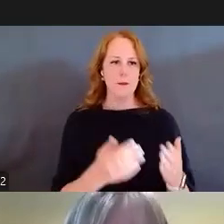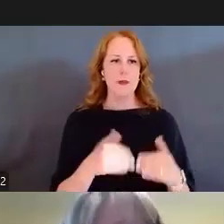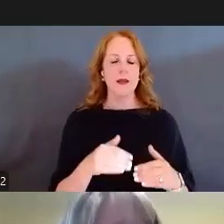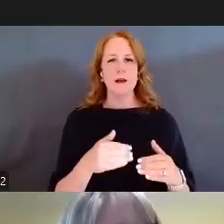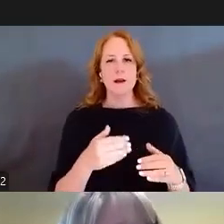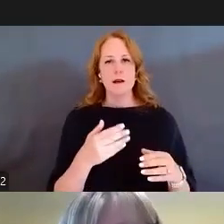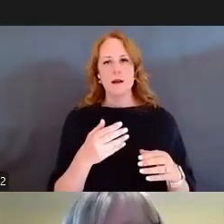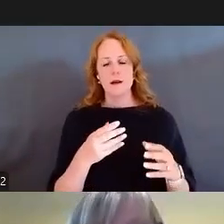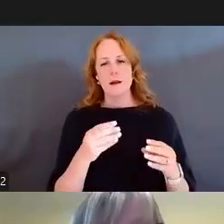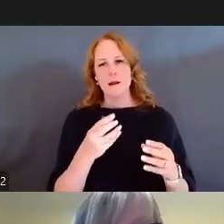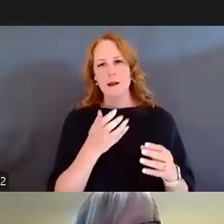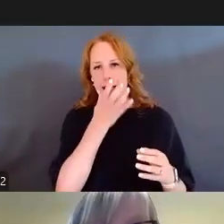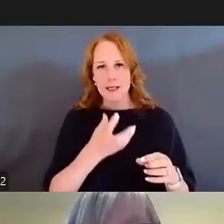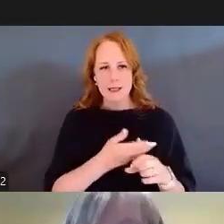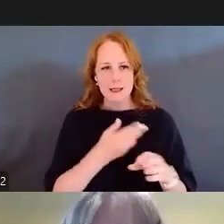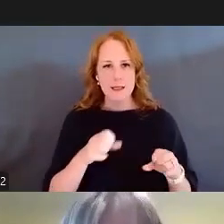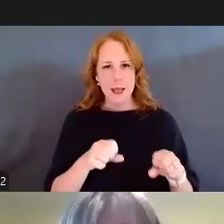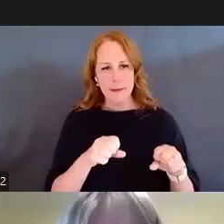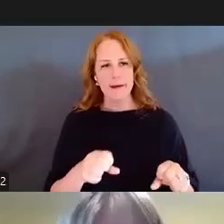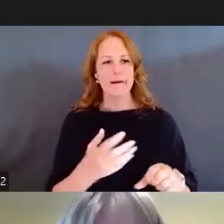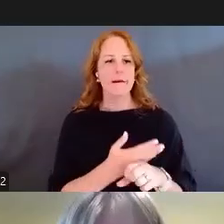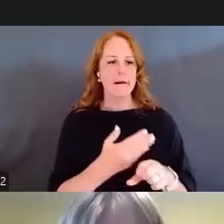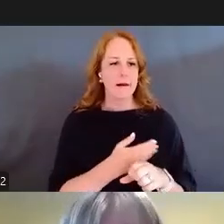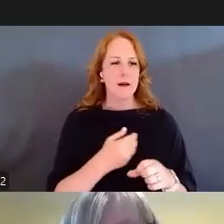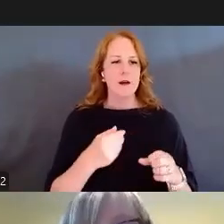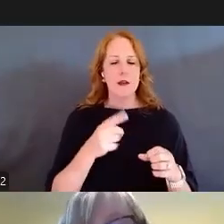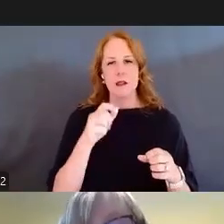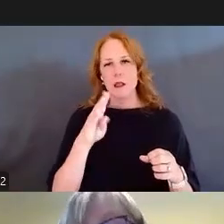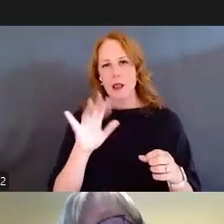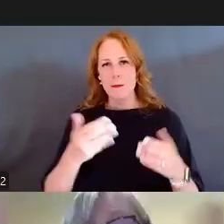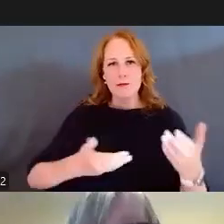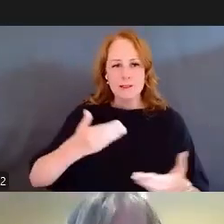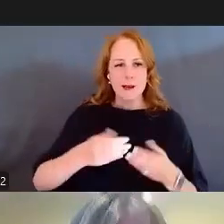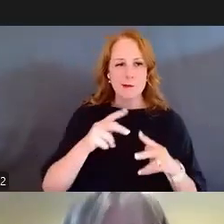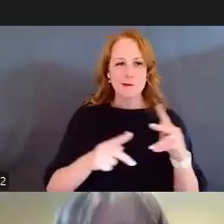work going on in the lobbies, there's mail and package handling. There's an outrageous amount of